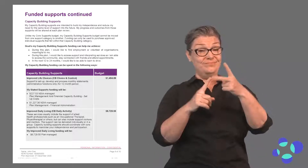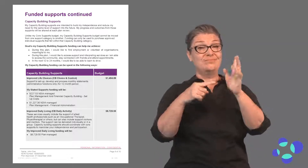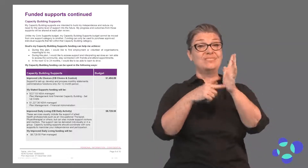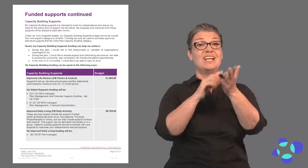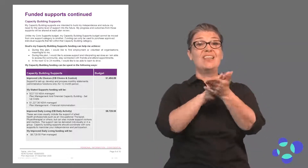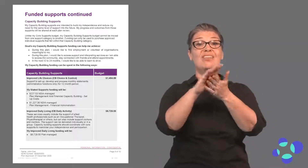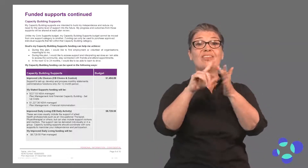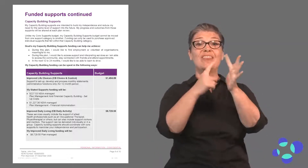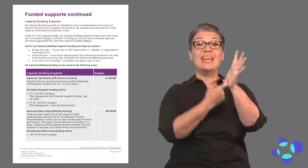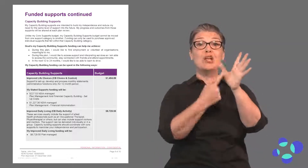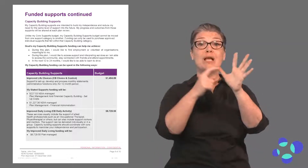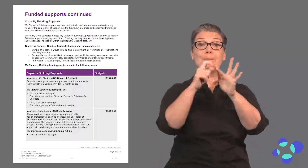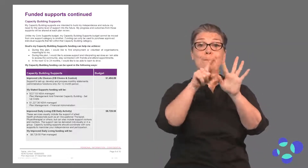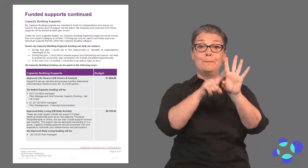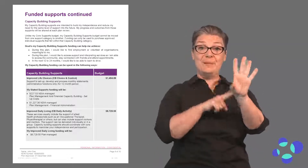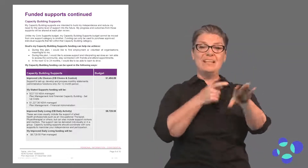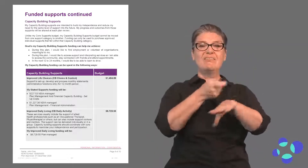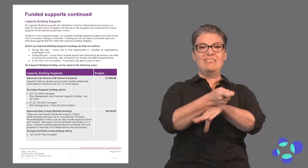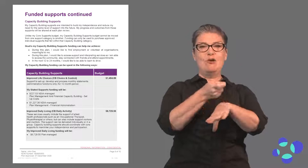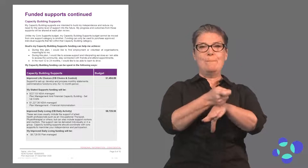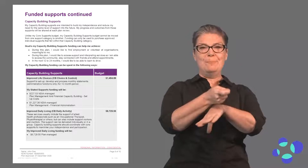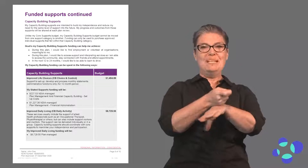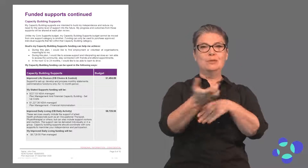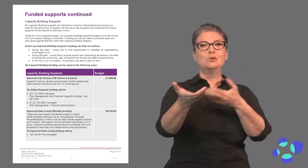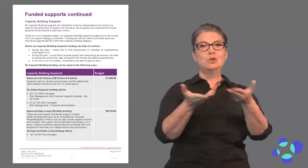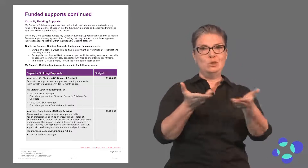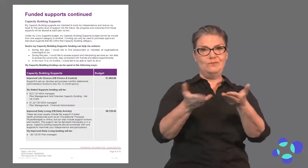Secondly, Therapy Services